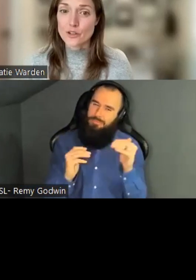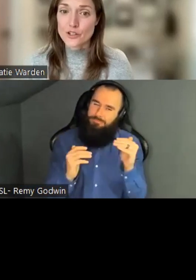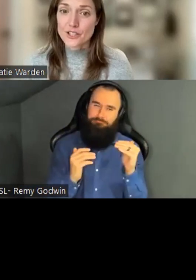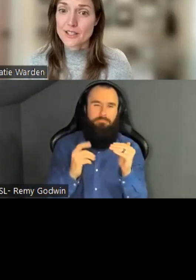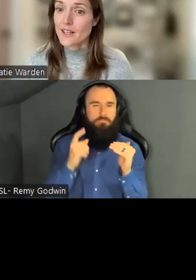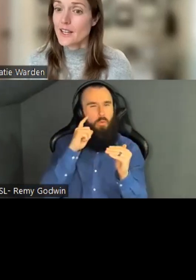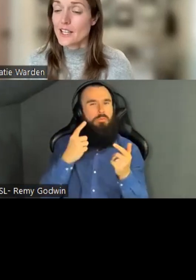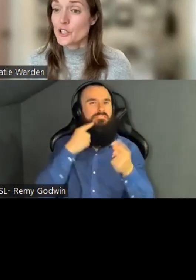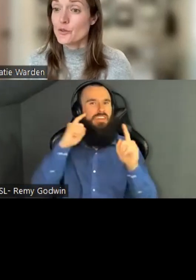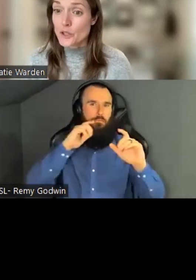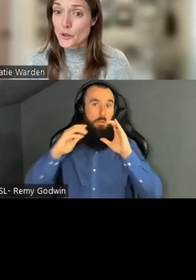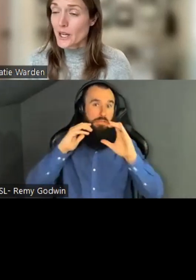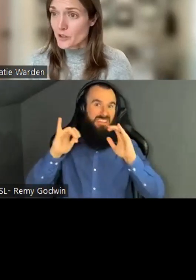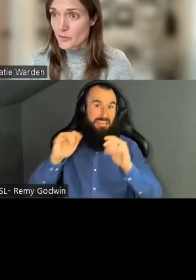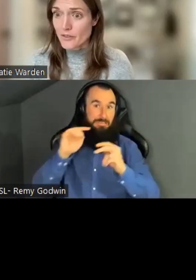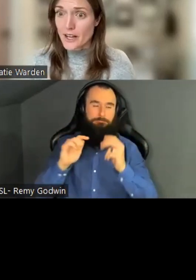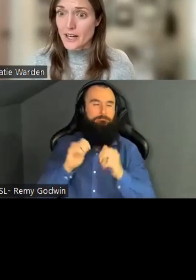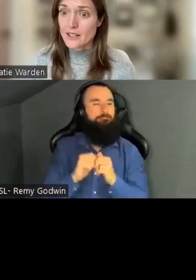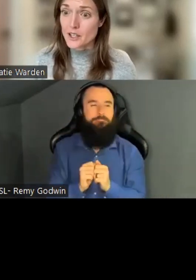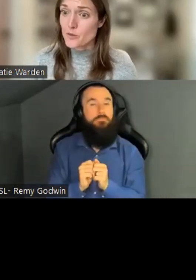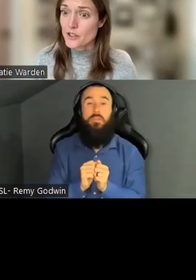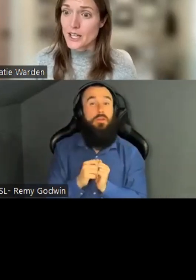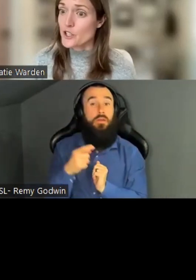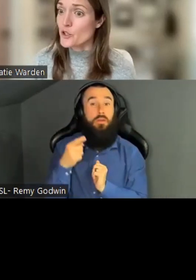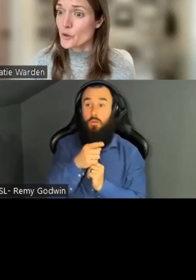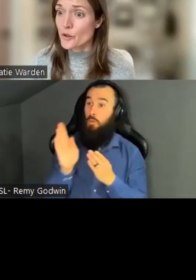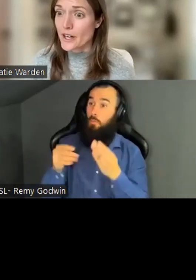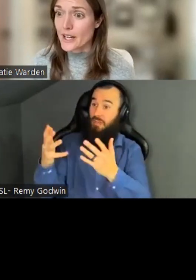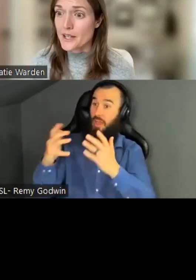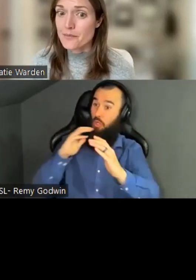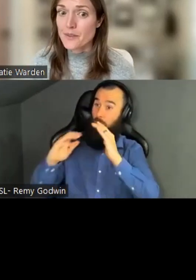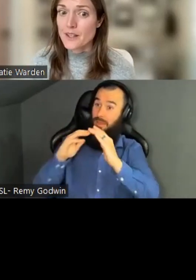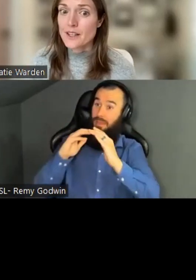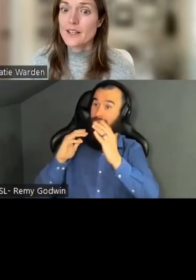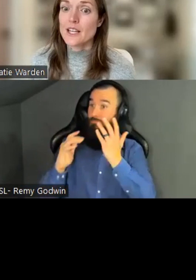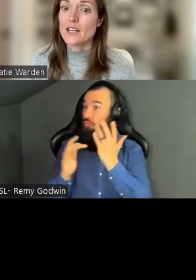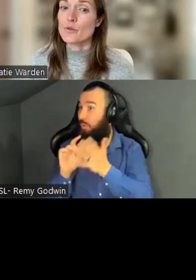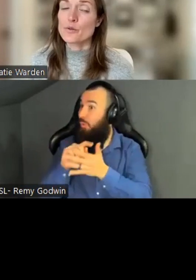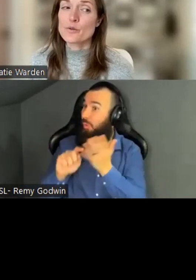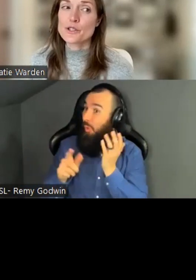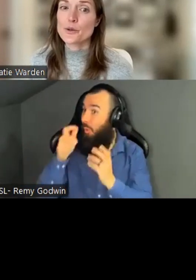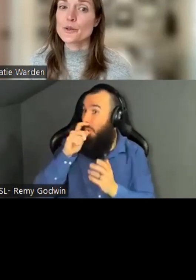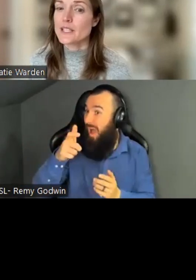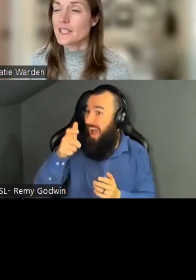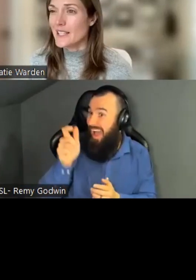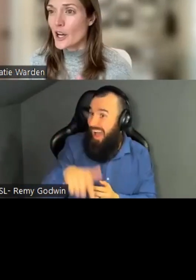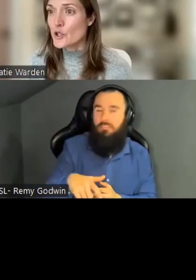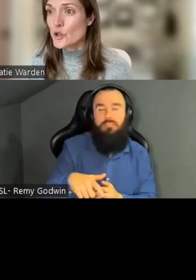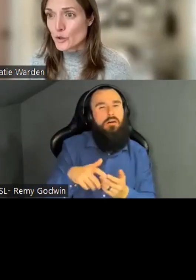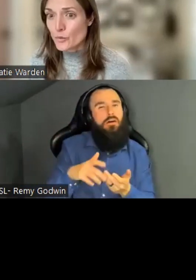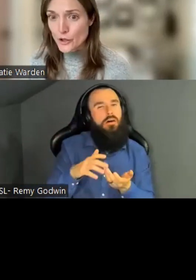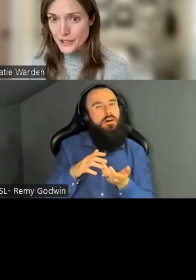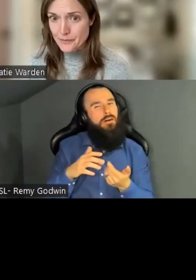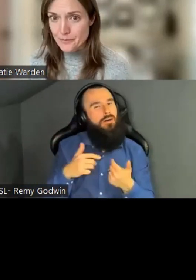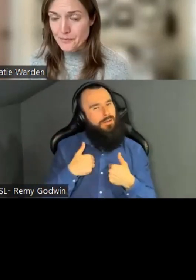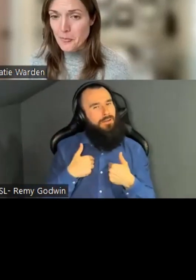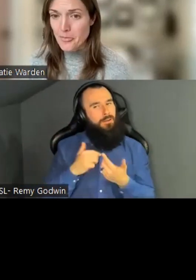First, you don't have to provide a communication tool or aid if it would result in an undue burden.